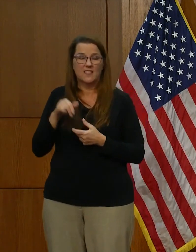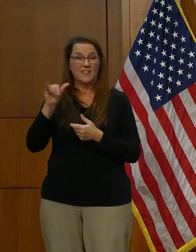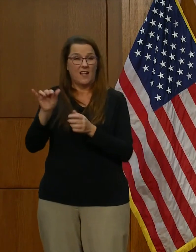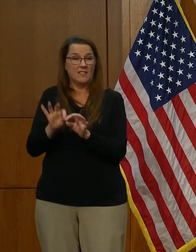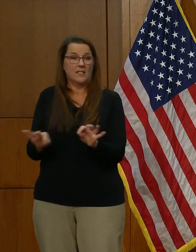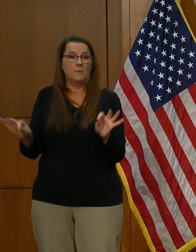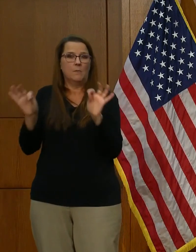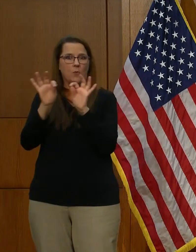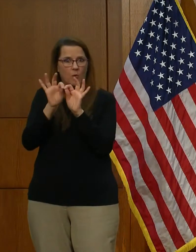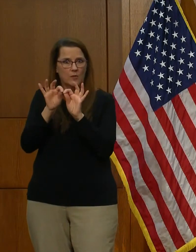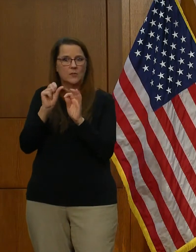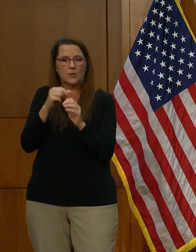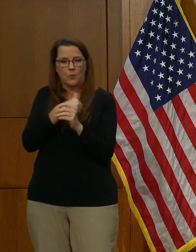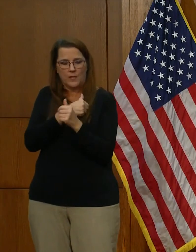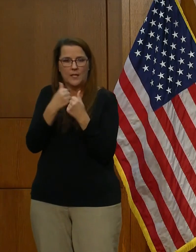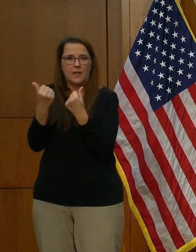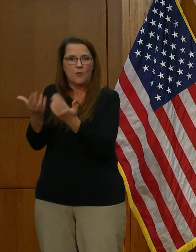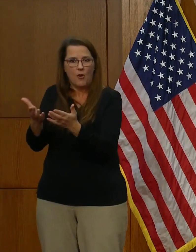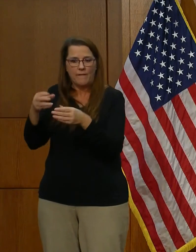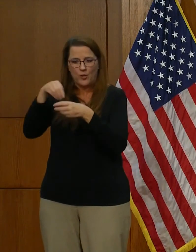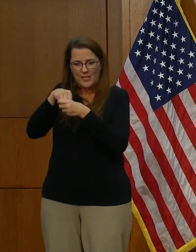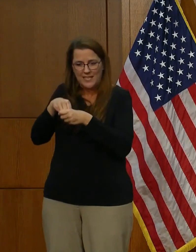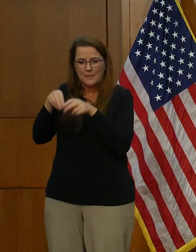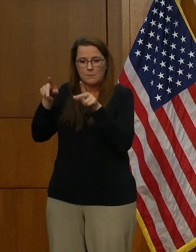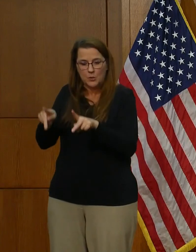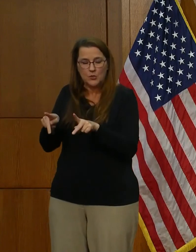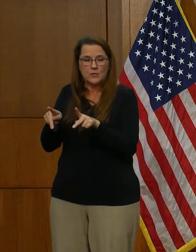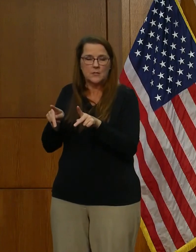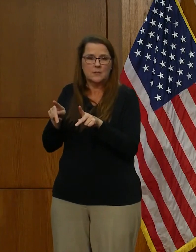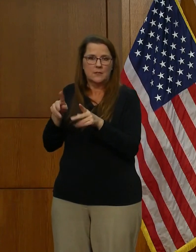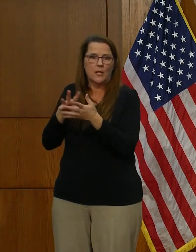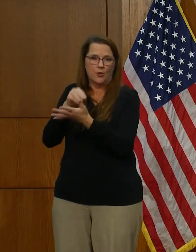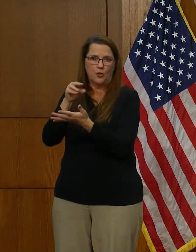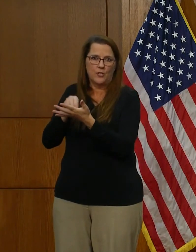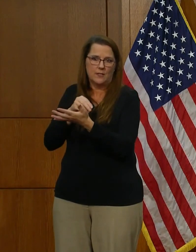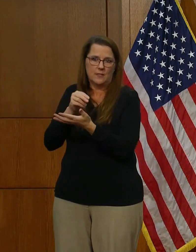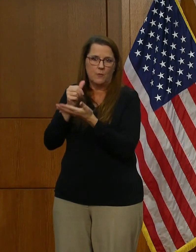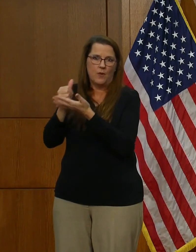WHILE VACCINATING TEACHERS IS AN ESSENTIAL TOE OFFERING IN